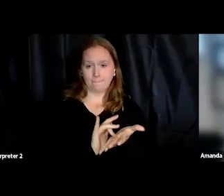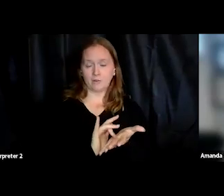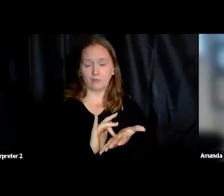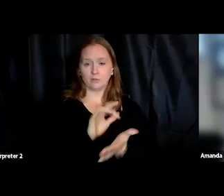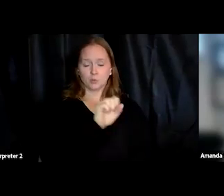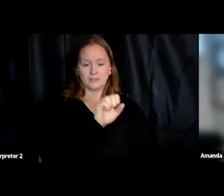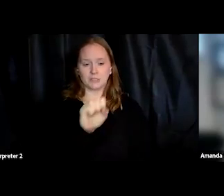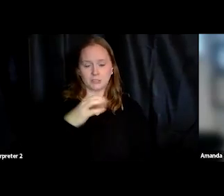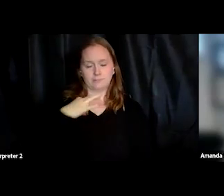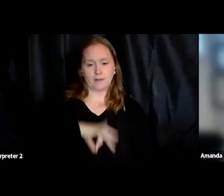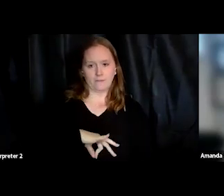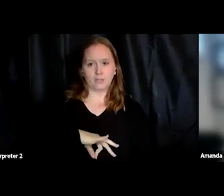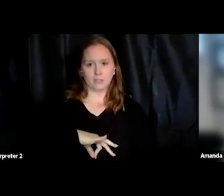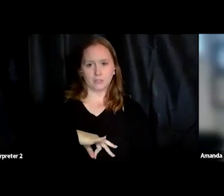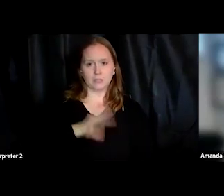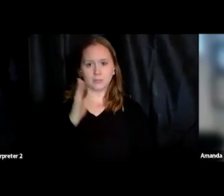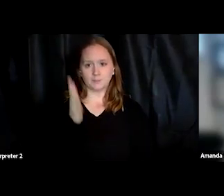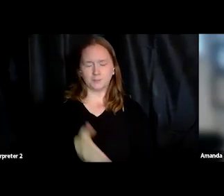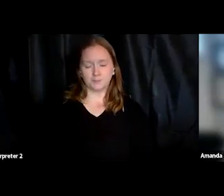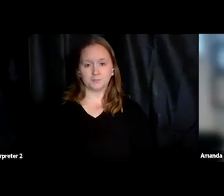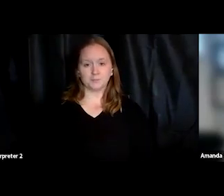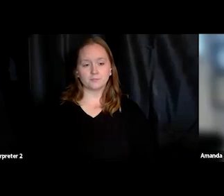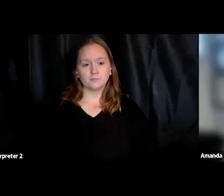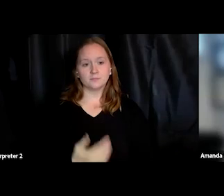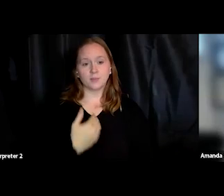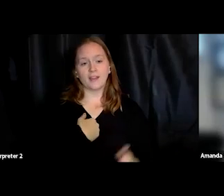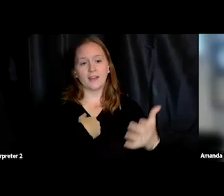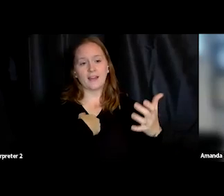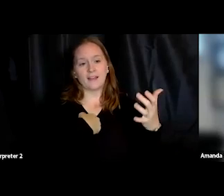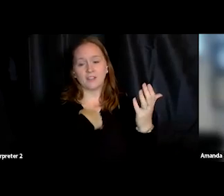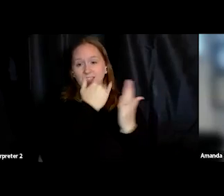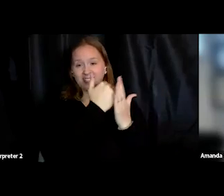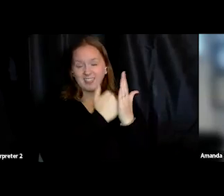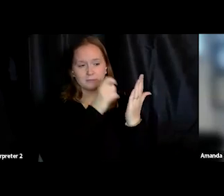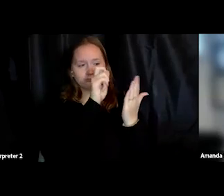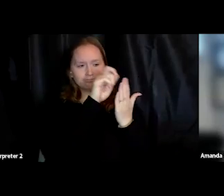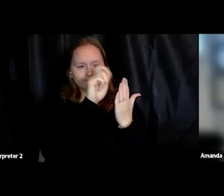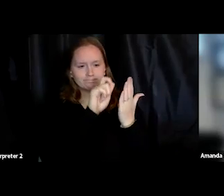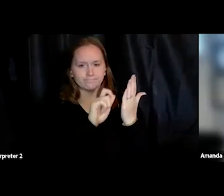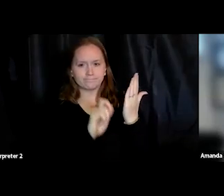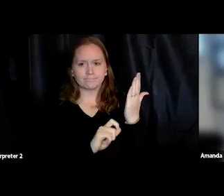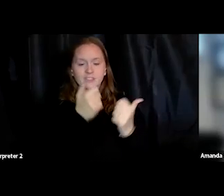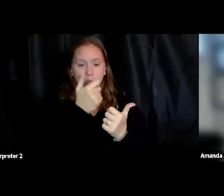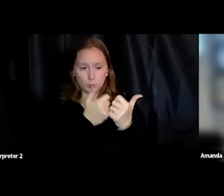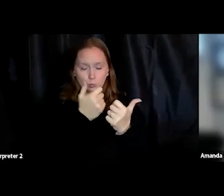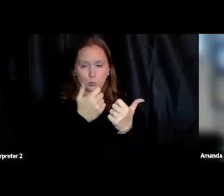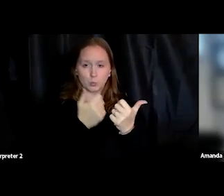So they have a checklist that tells you exactly which symptoms need to be documented